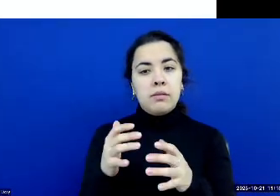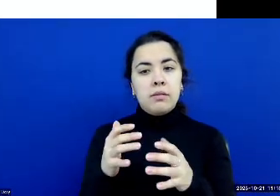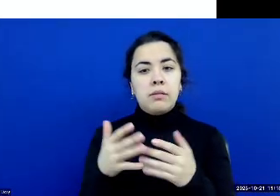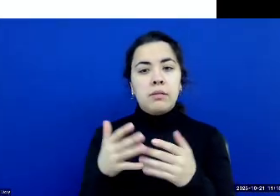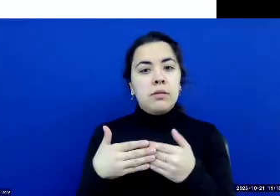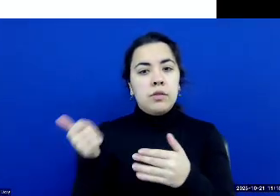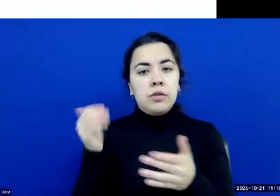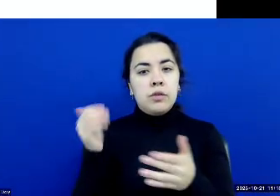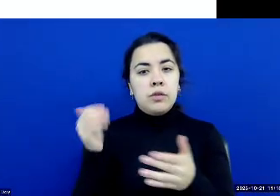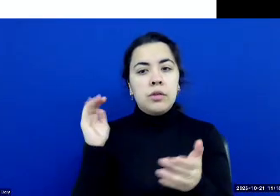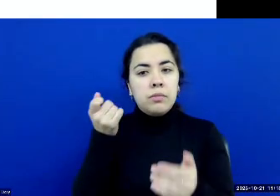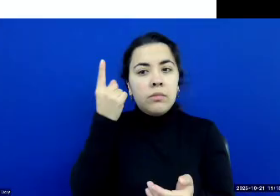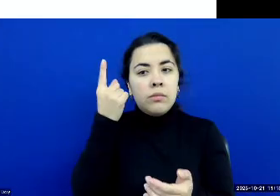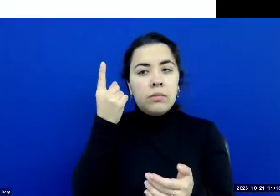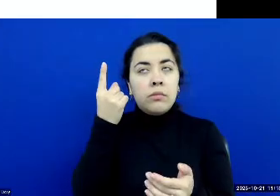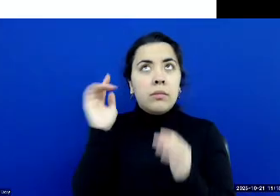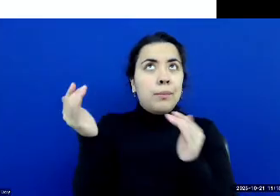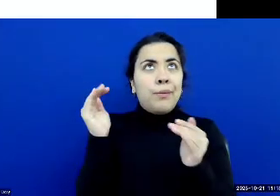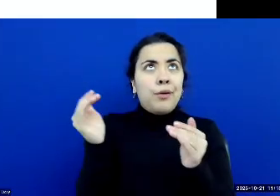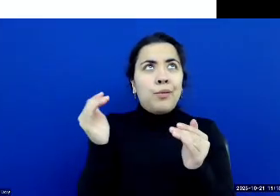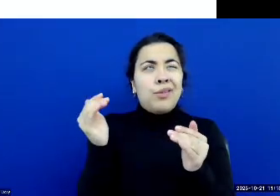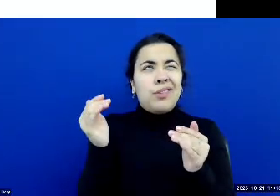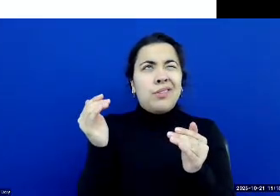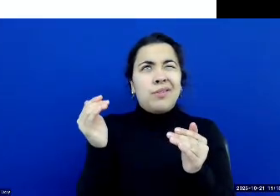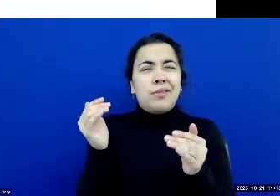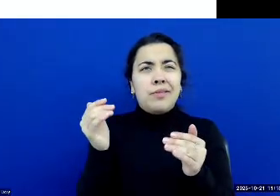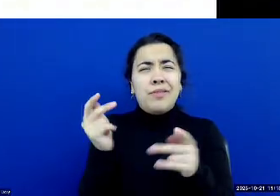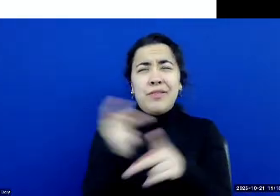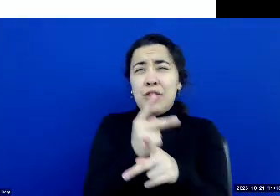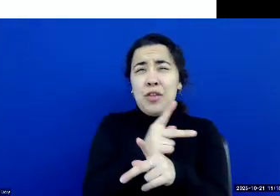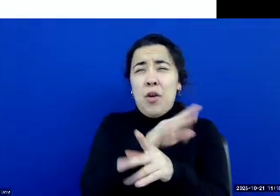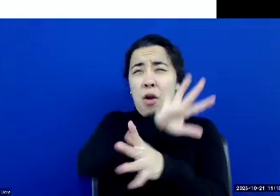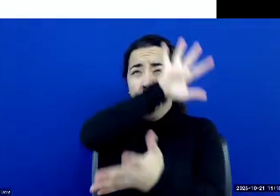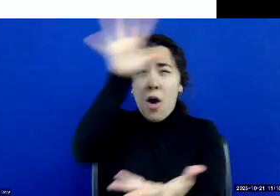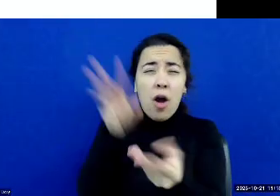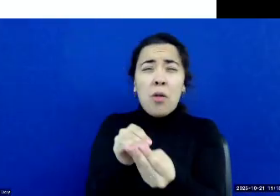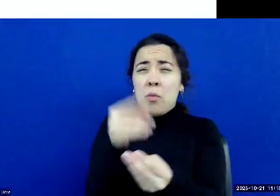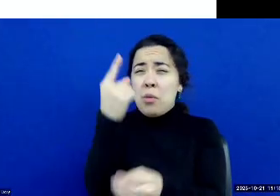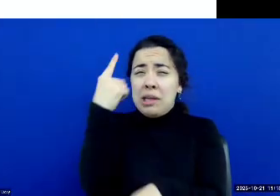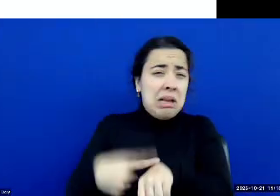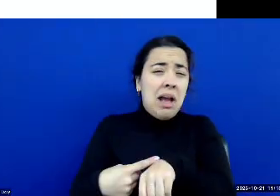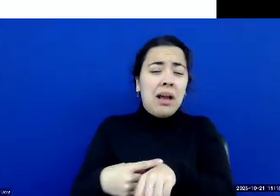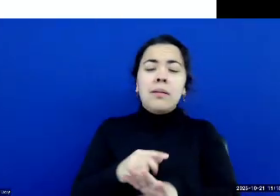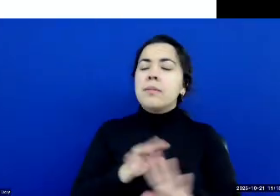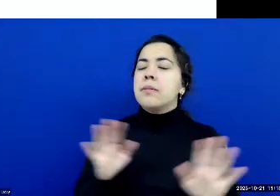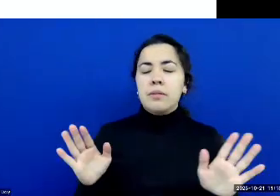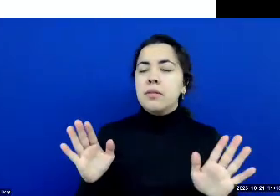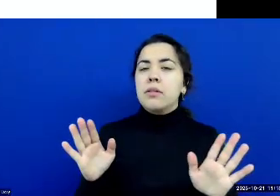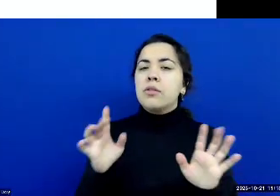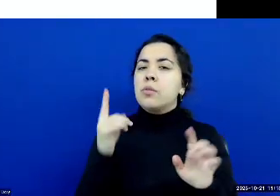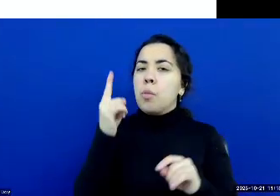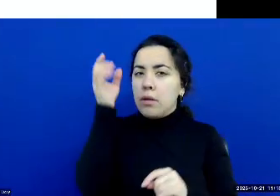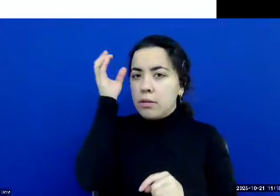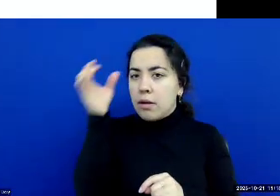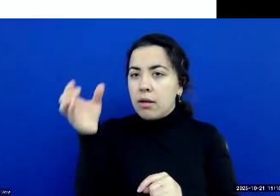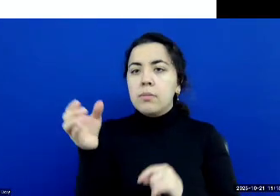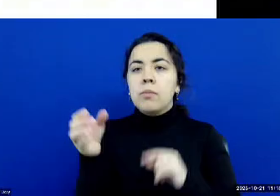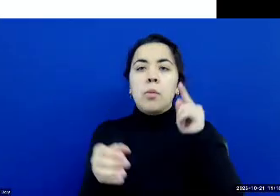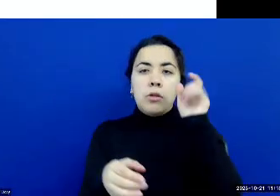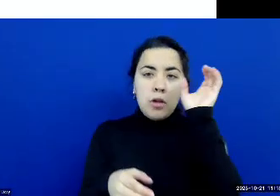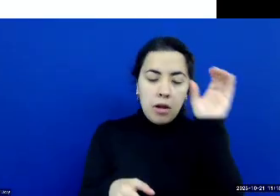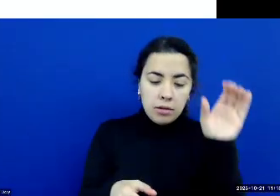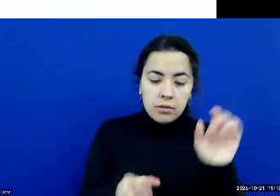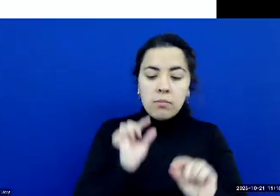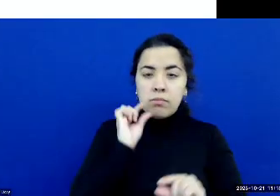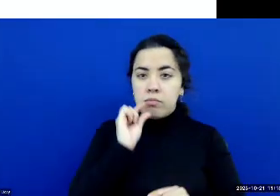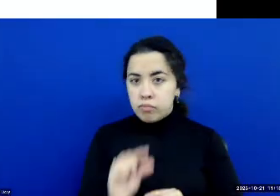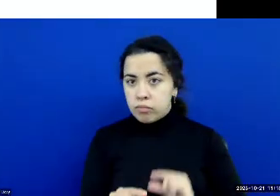Kathleen DeForest: is a whole lot easier to understand than trying to figure the whole thing out, all of it, all at once, right? We're going back to our bathroom remodel.